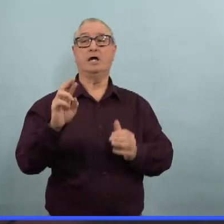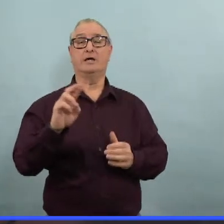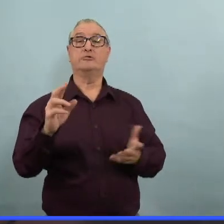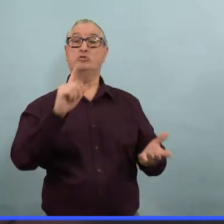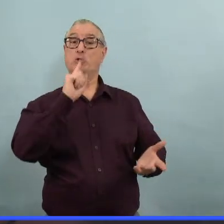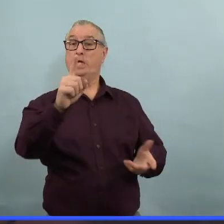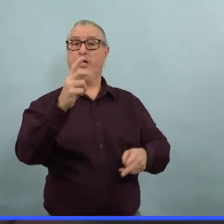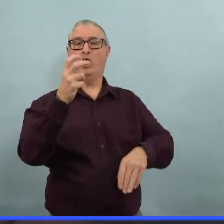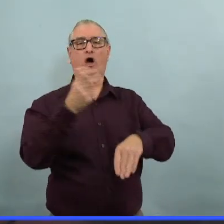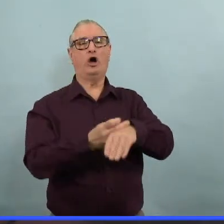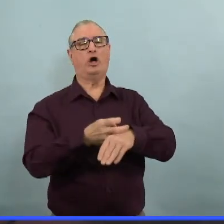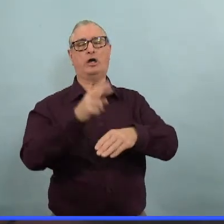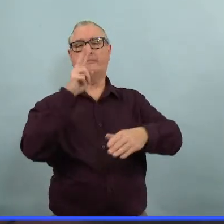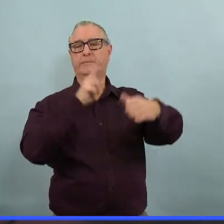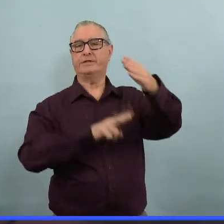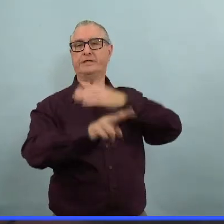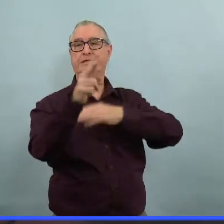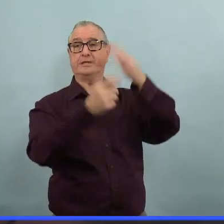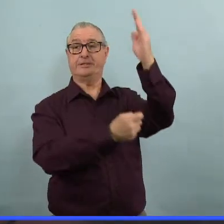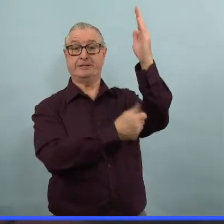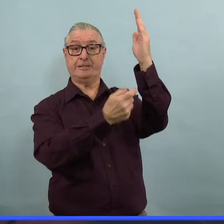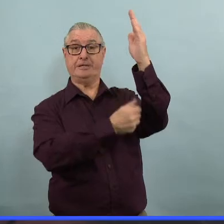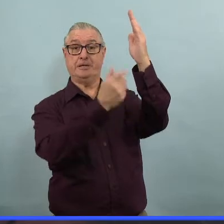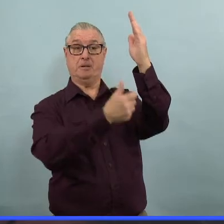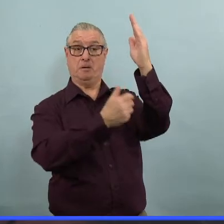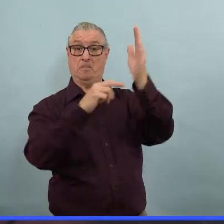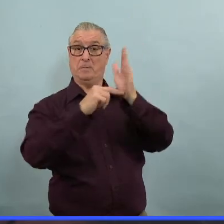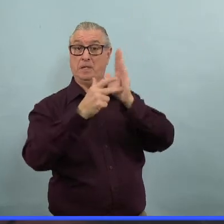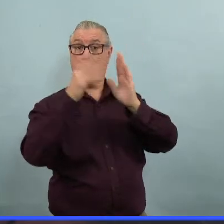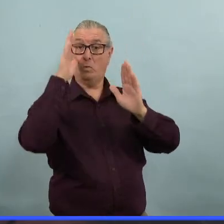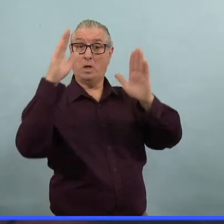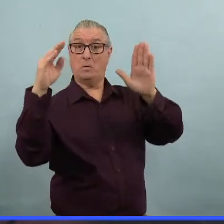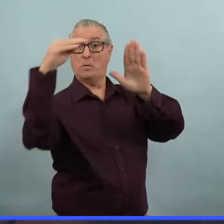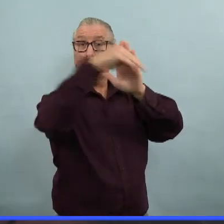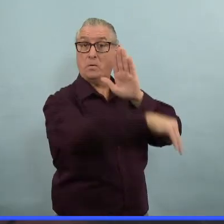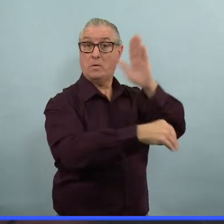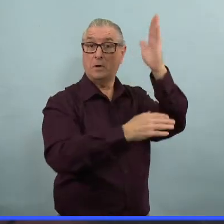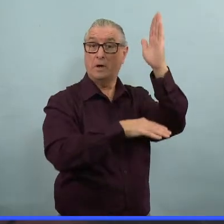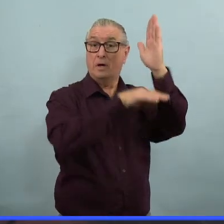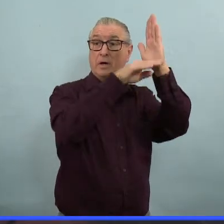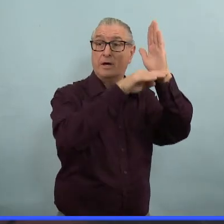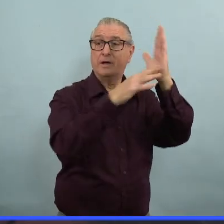know around that and that's why we move cautiously and evaluate the effect before we loosen loosen